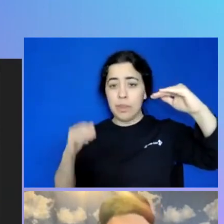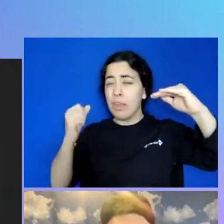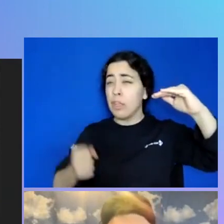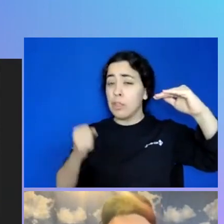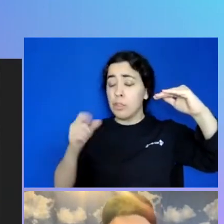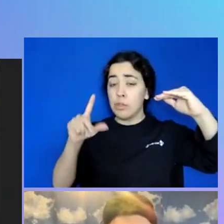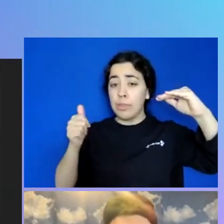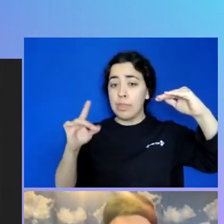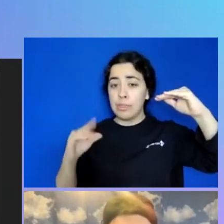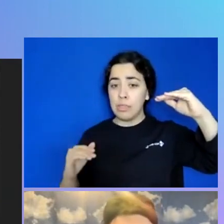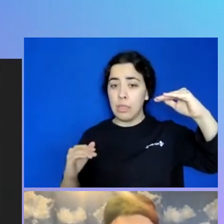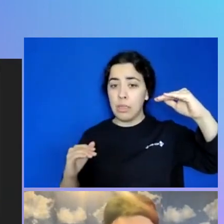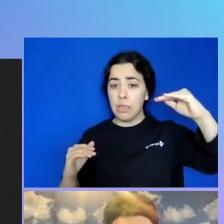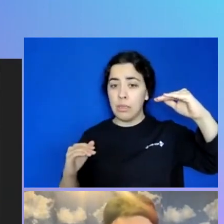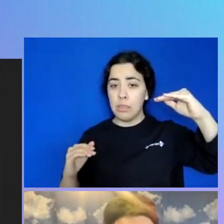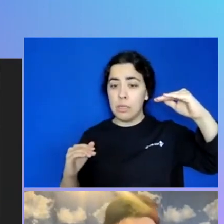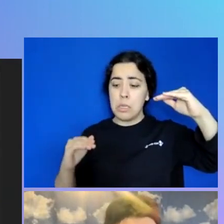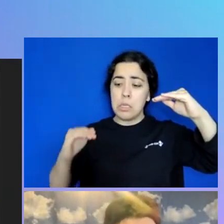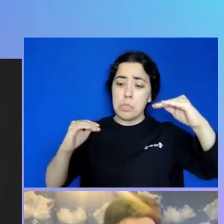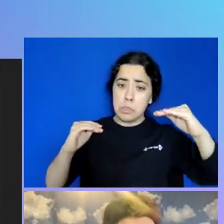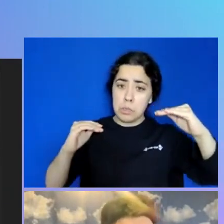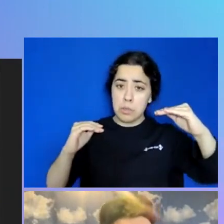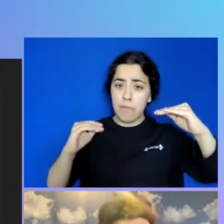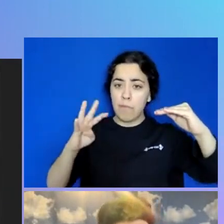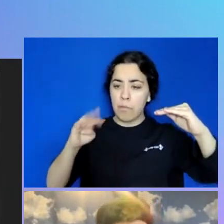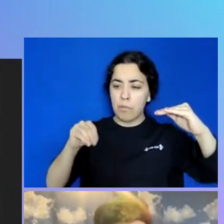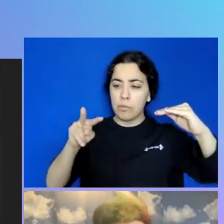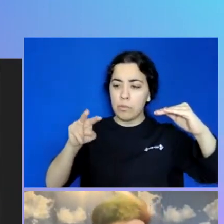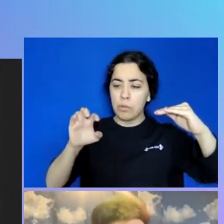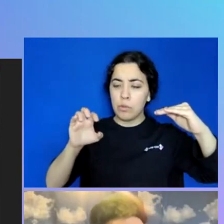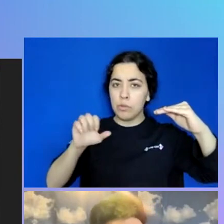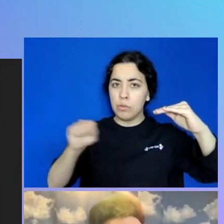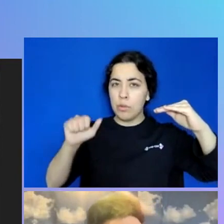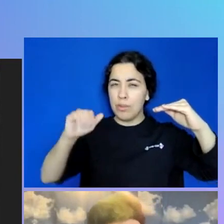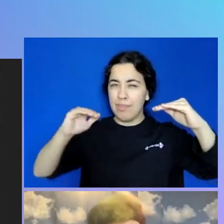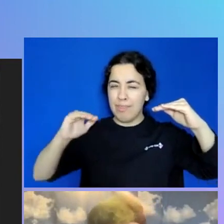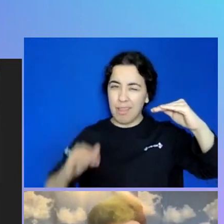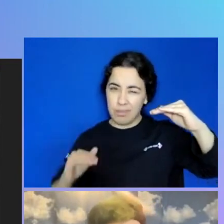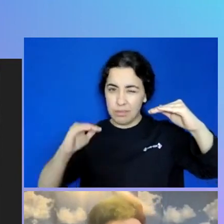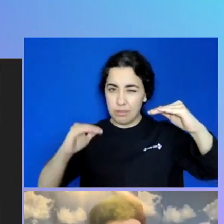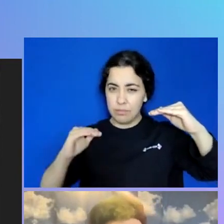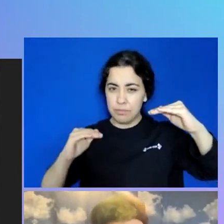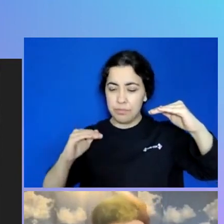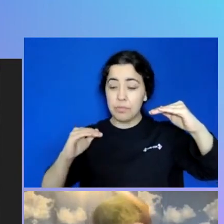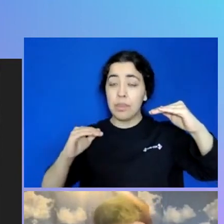And in 2021, when remote work